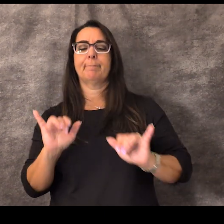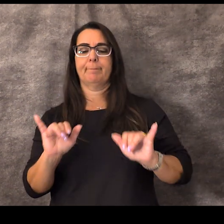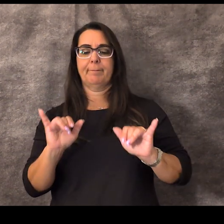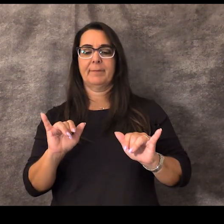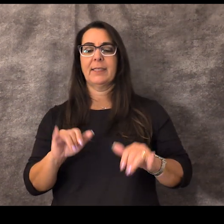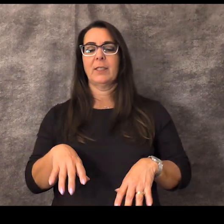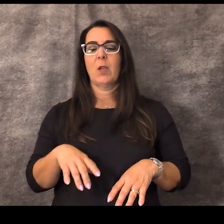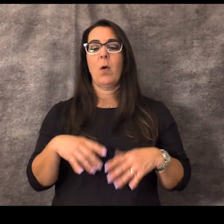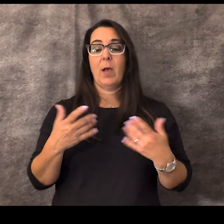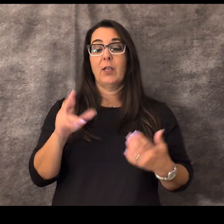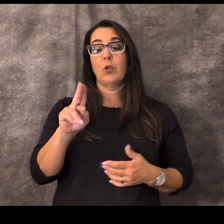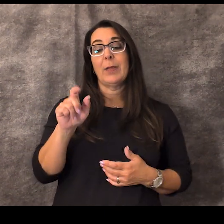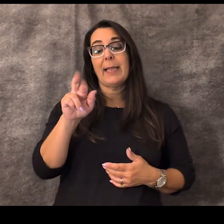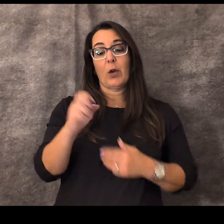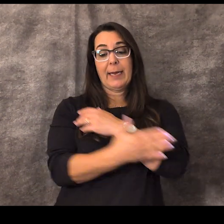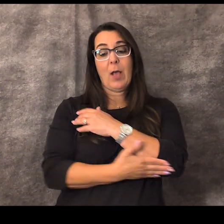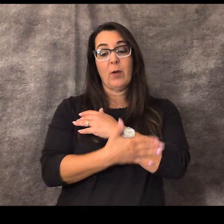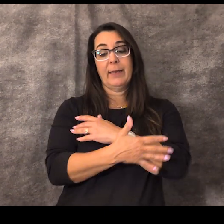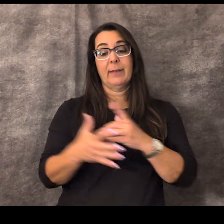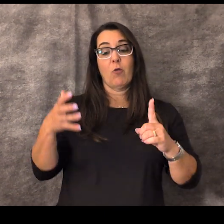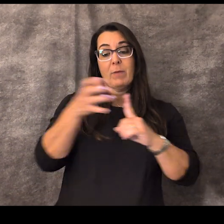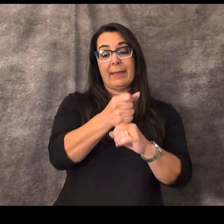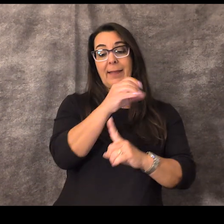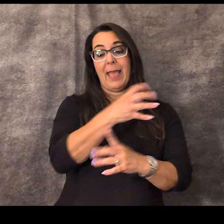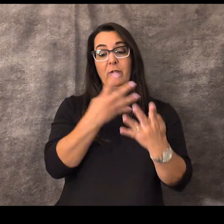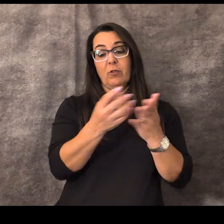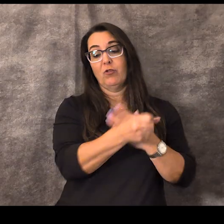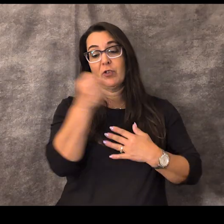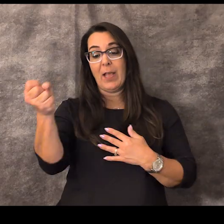arrest and jail rates were double the state, and this disproportionate rate